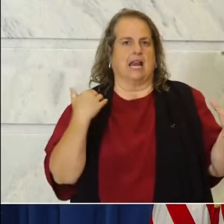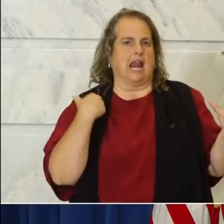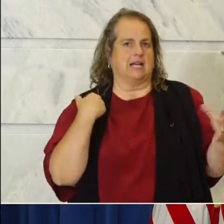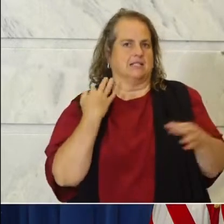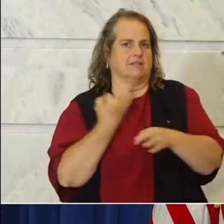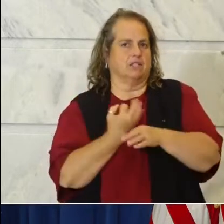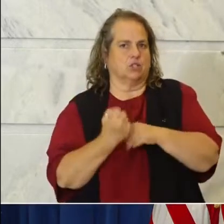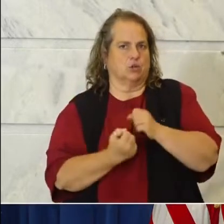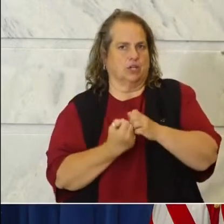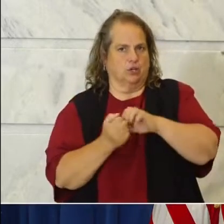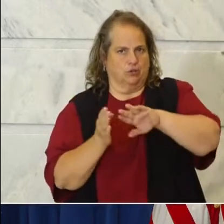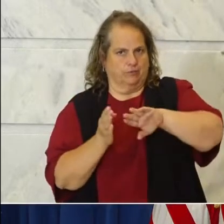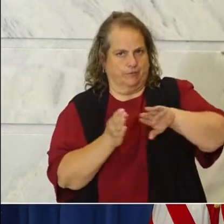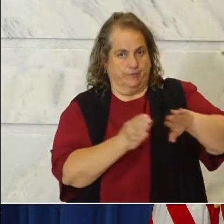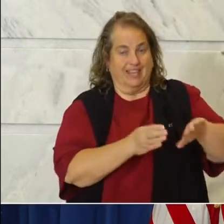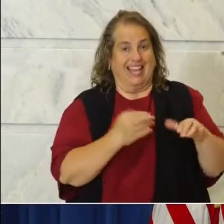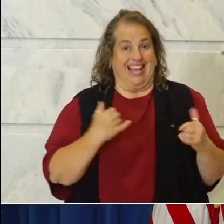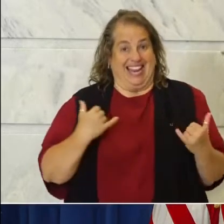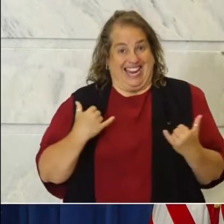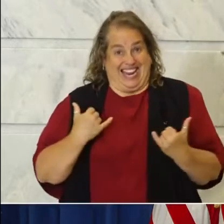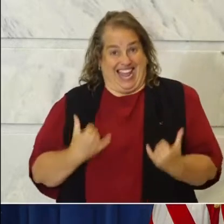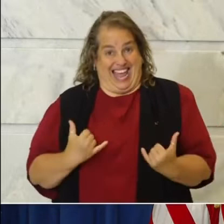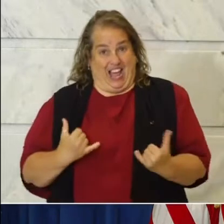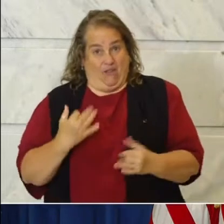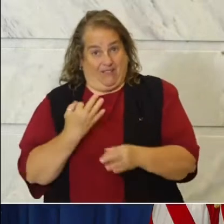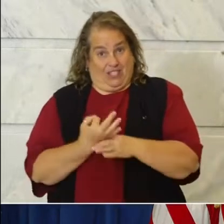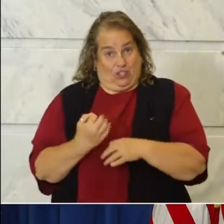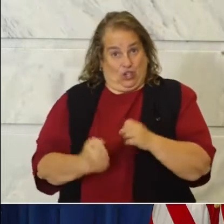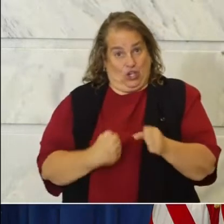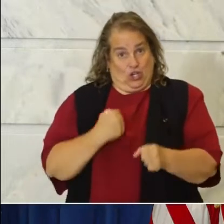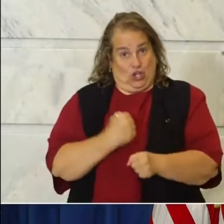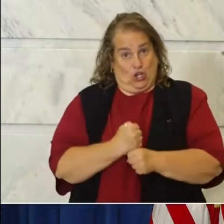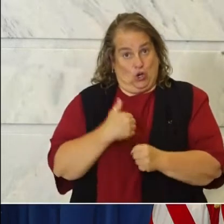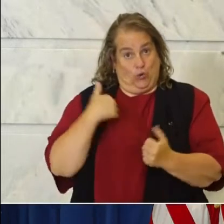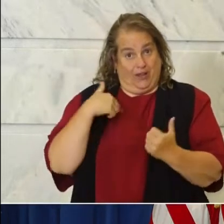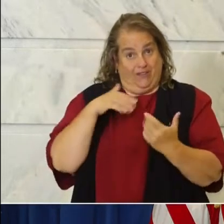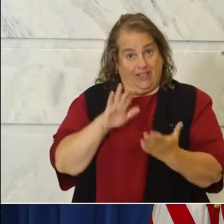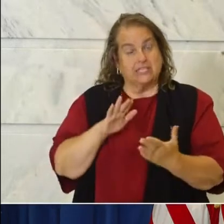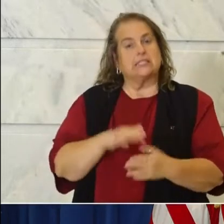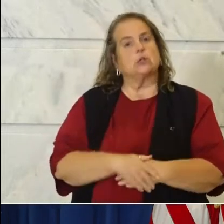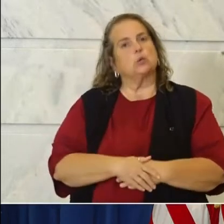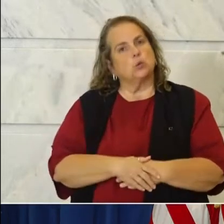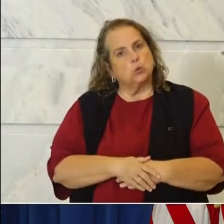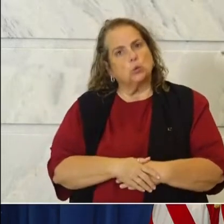This current fiscal year that we're facing does look to be as dire